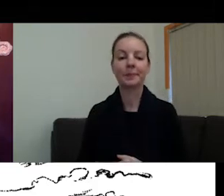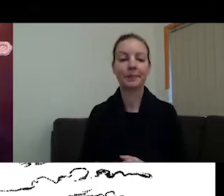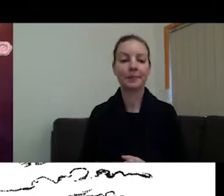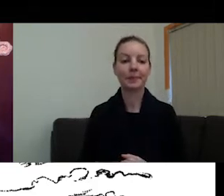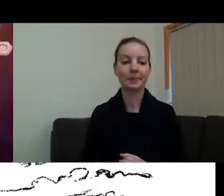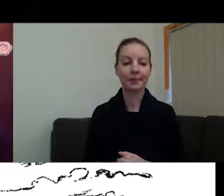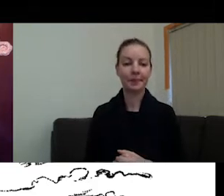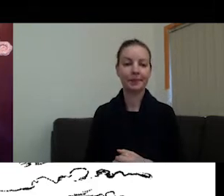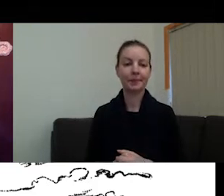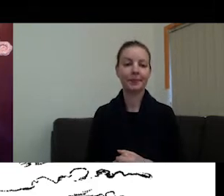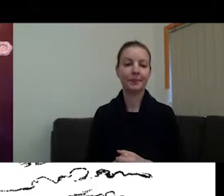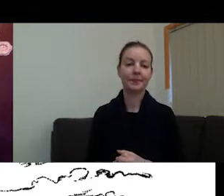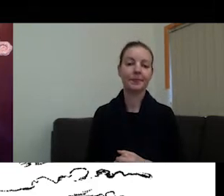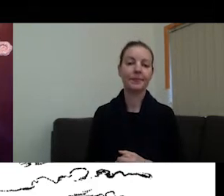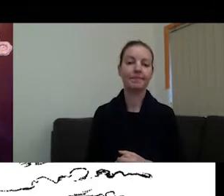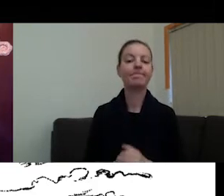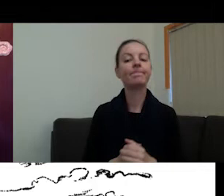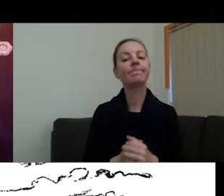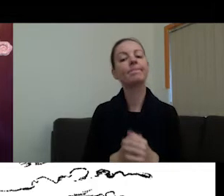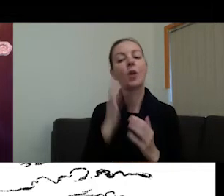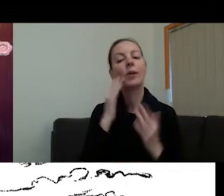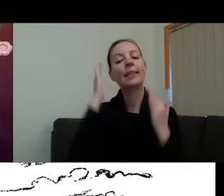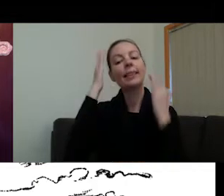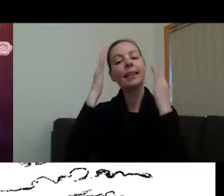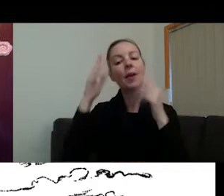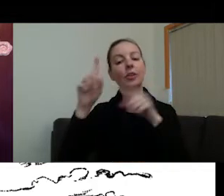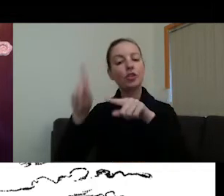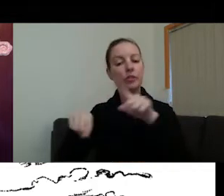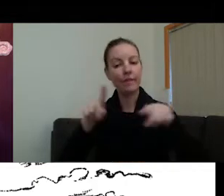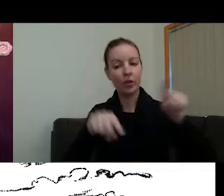When I was thinking about diversity and the context that we're